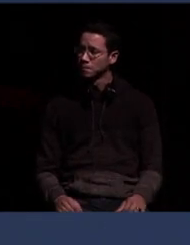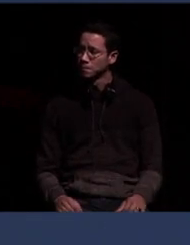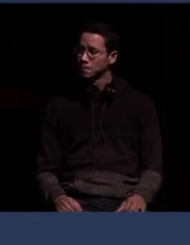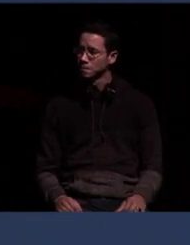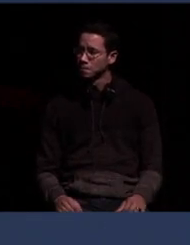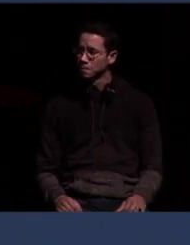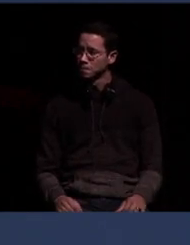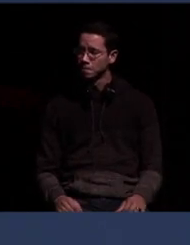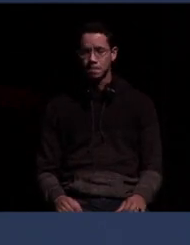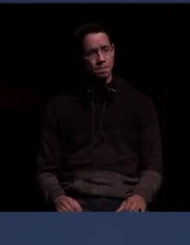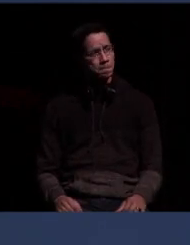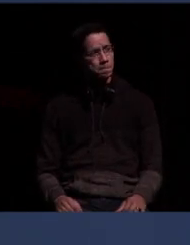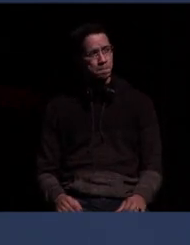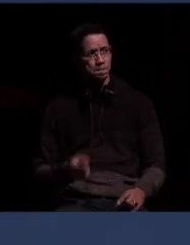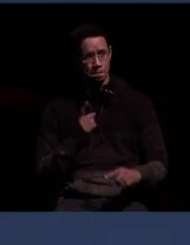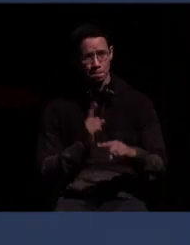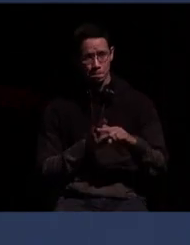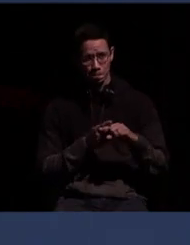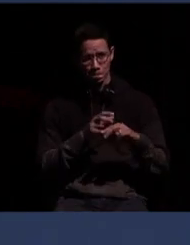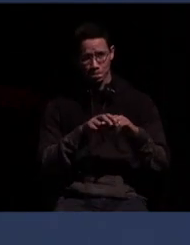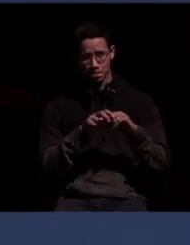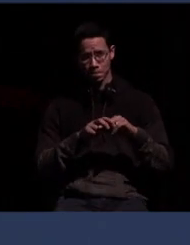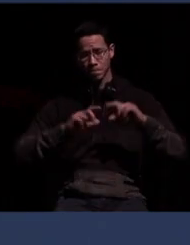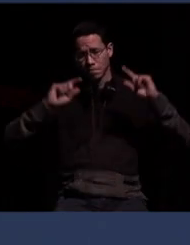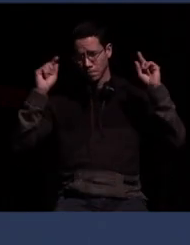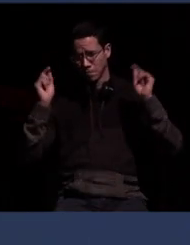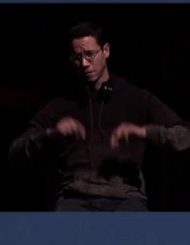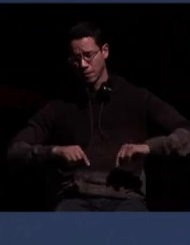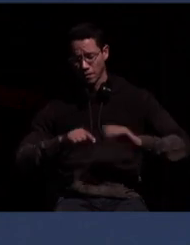as we can critically speak